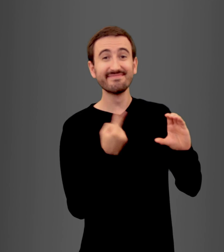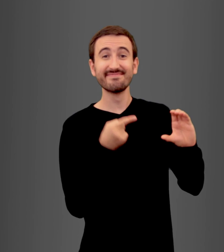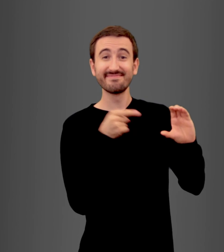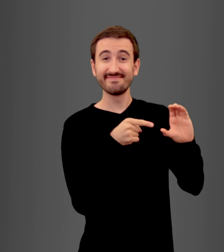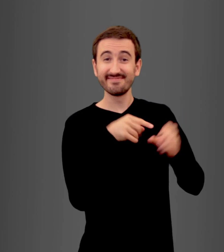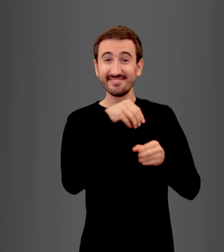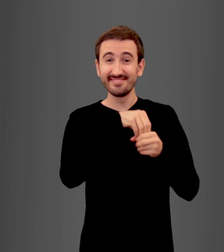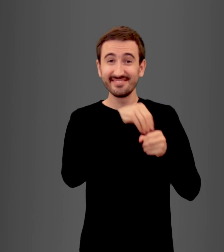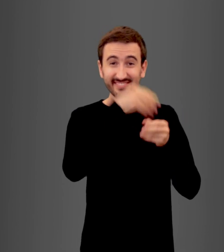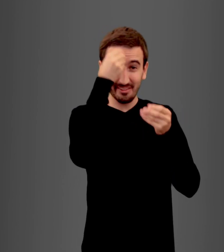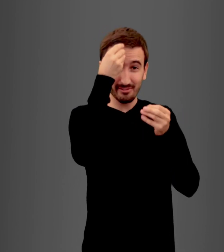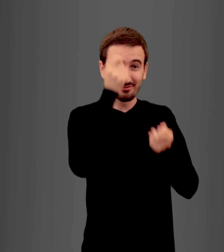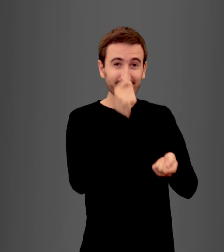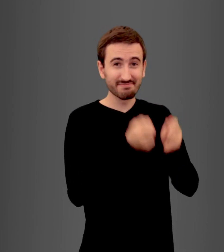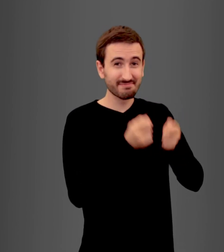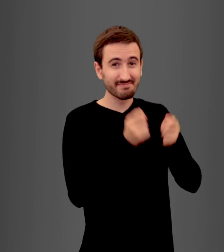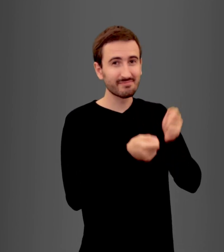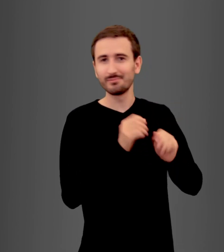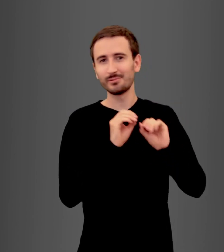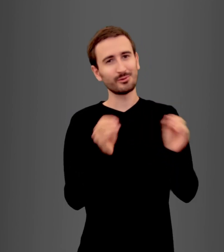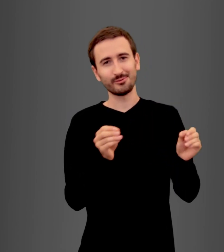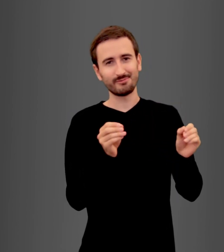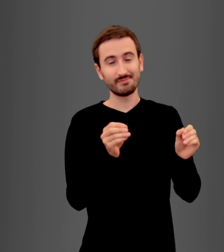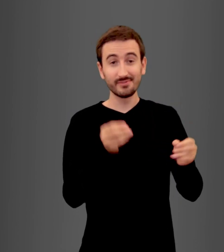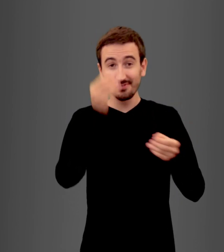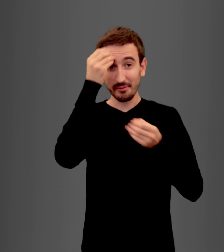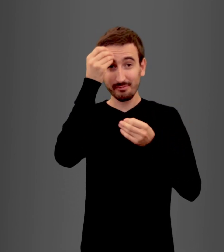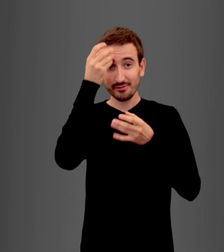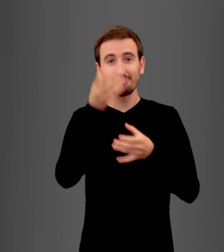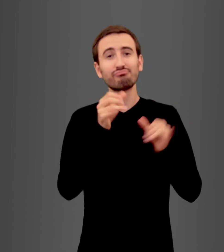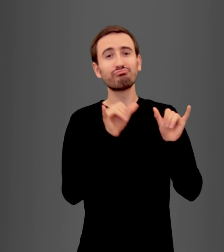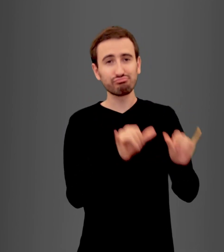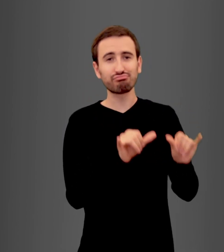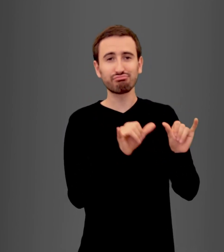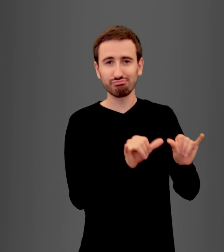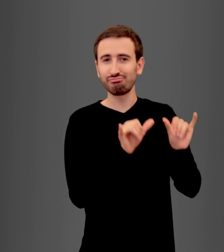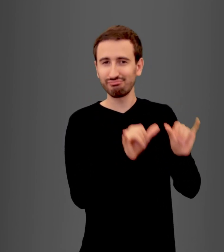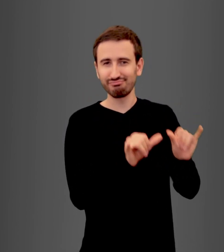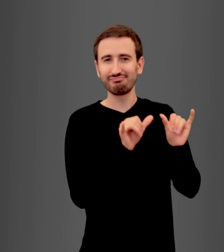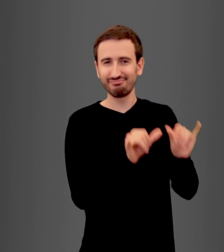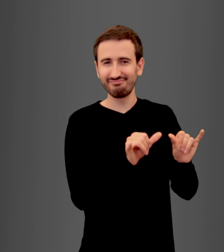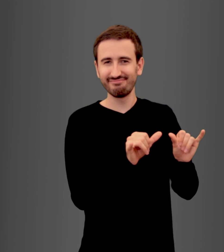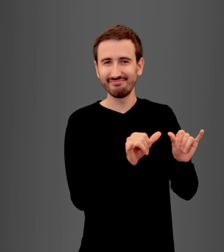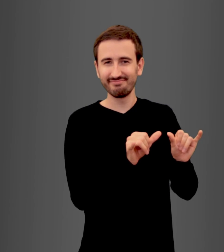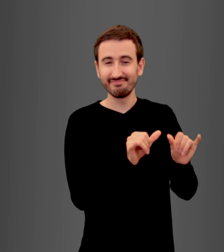Accordingly, changes in the center’s information from “talking” does not take place.